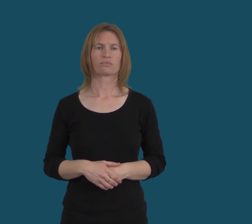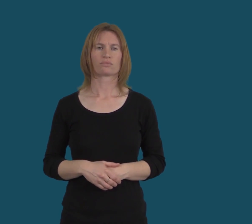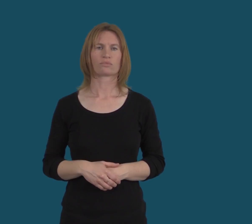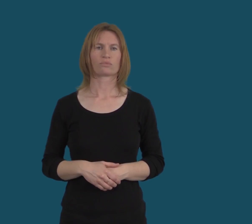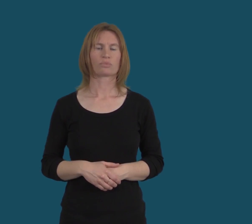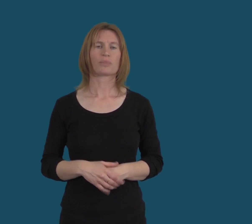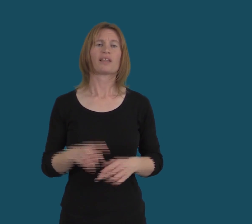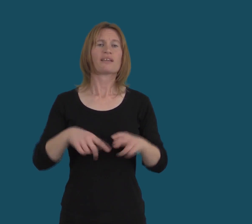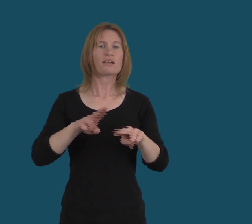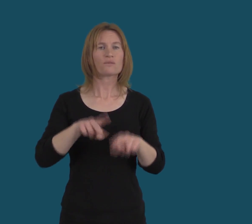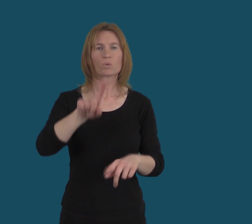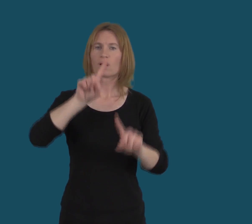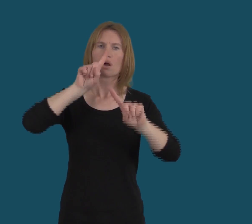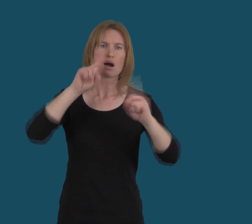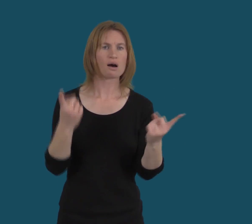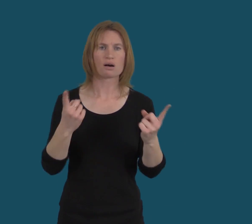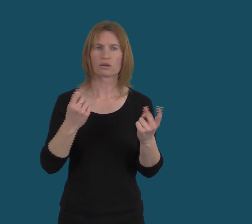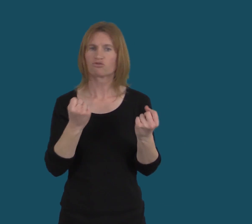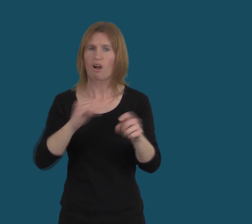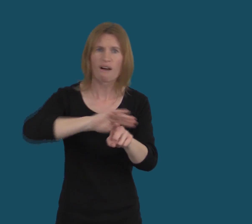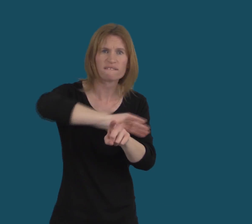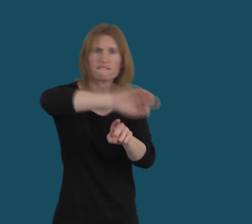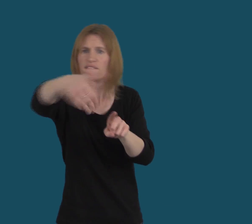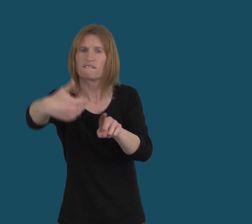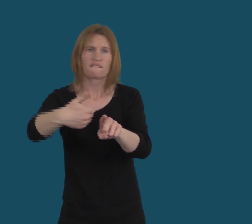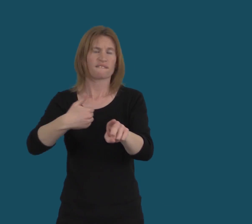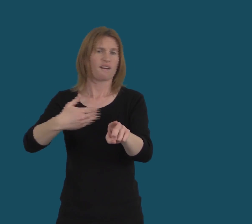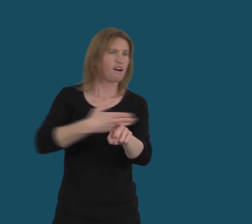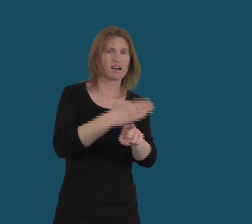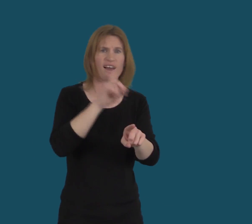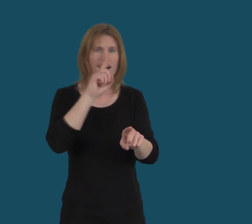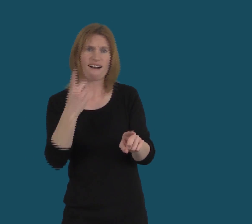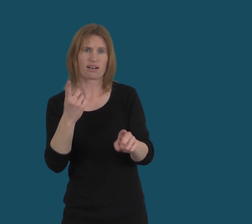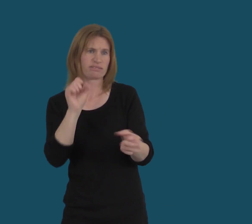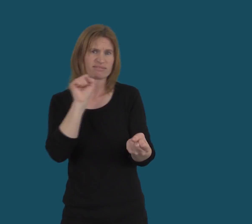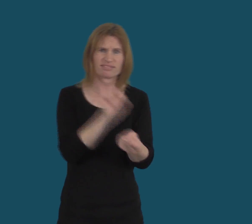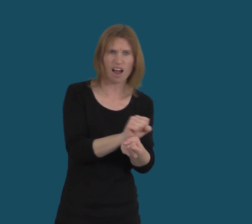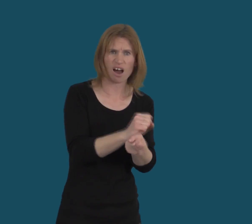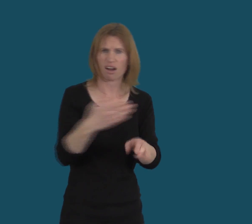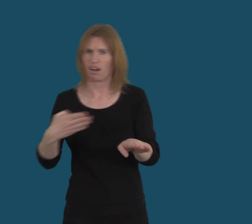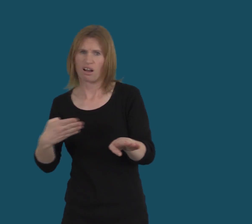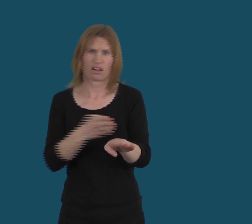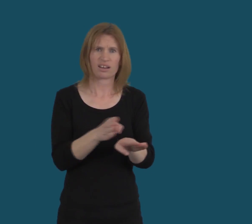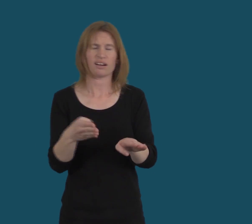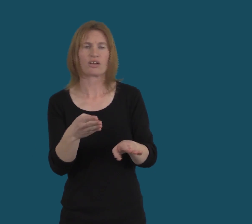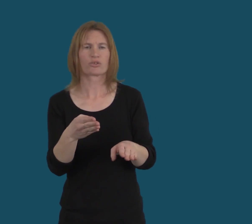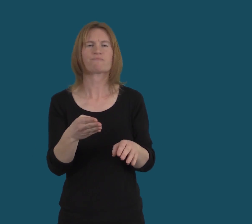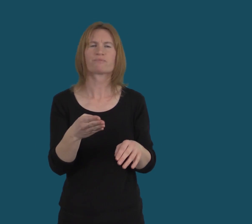If you cannot turn around and drive away from the bushfire,